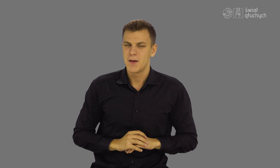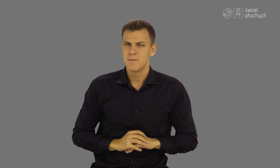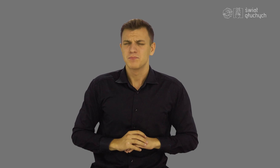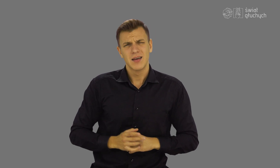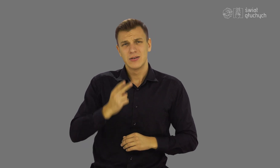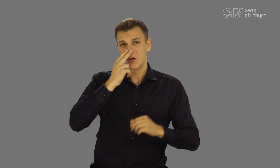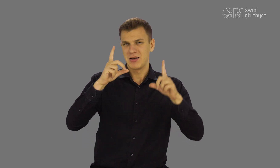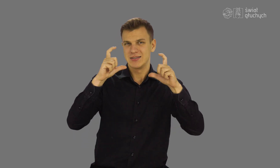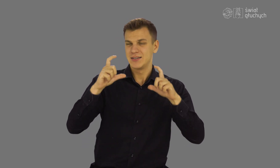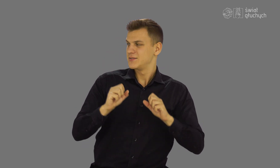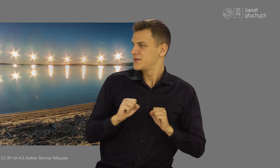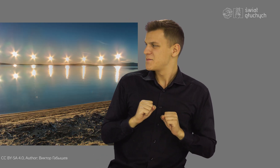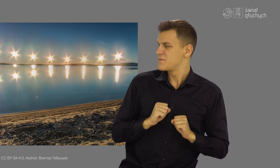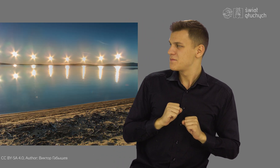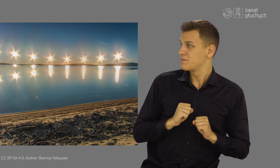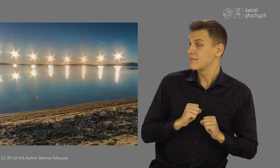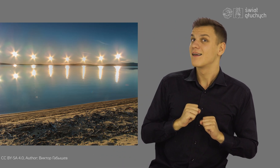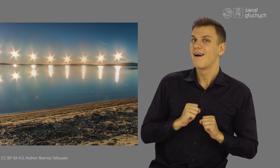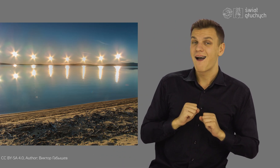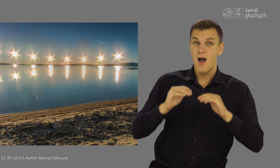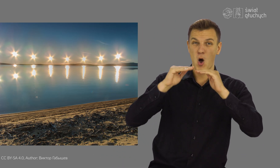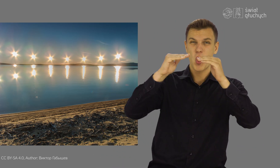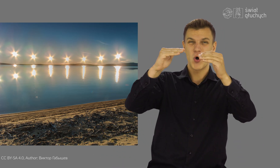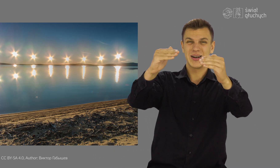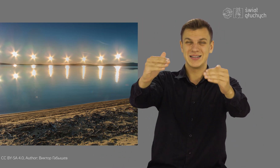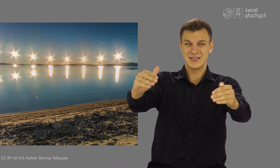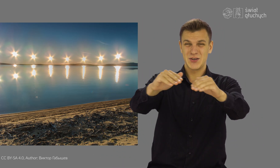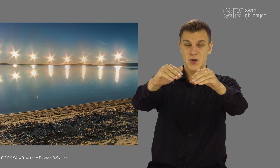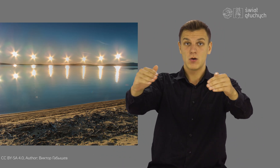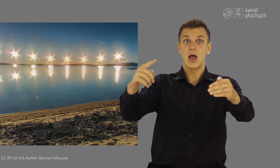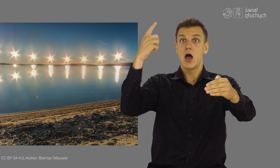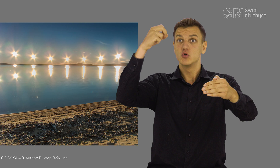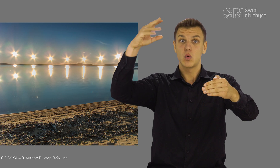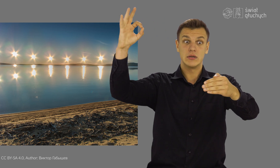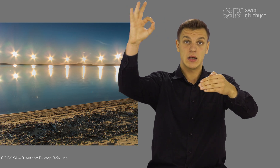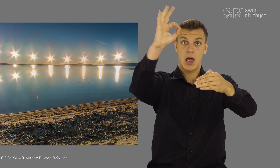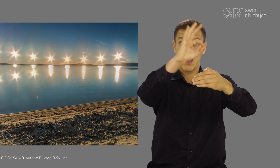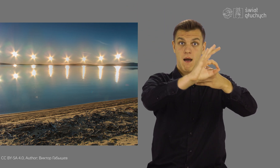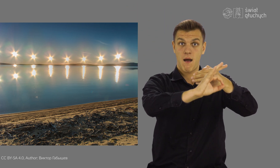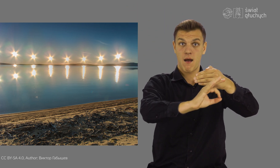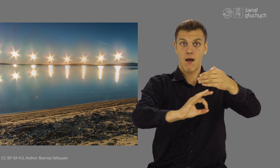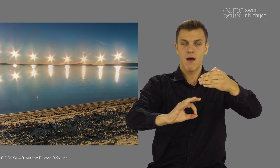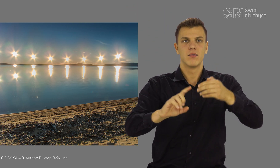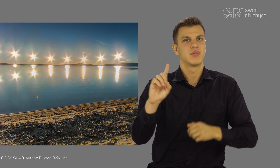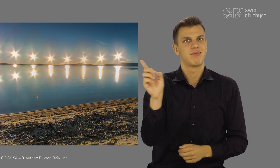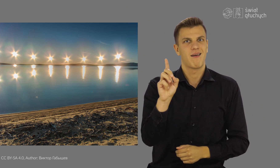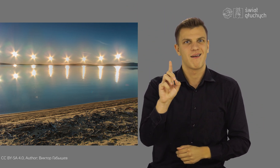How? Take a look at this picture. The sun is not hiding behind the horizon.